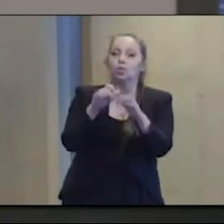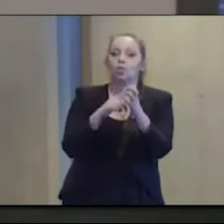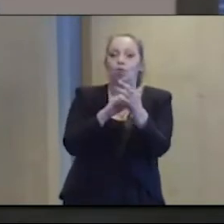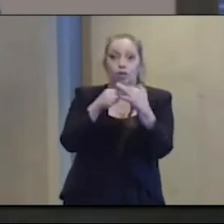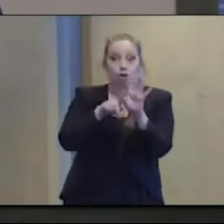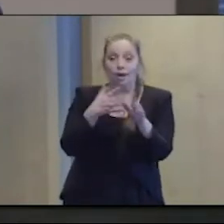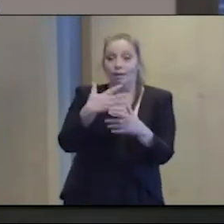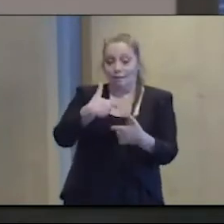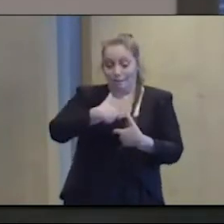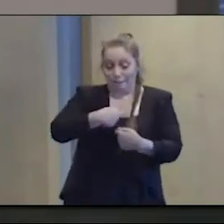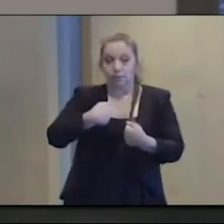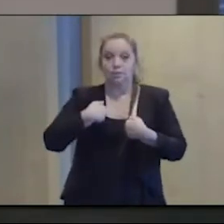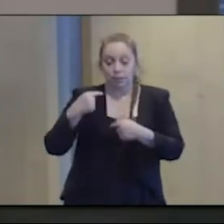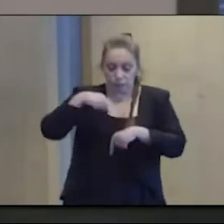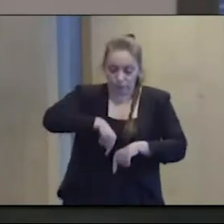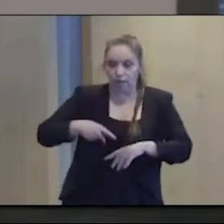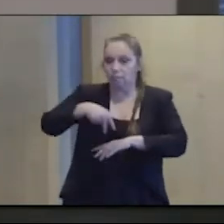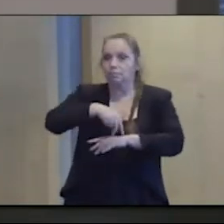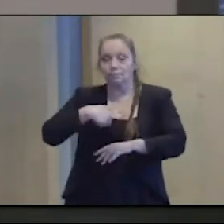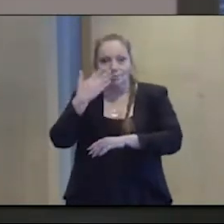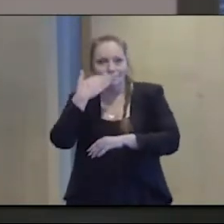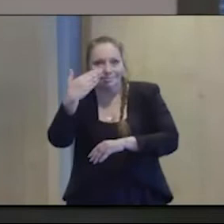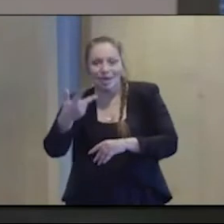asking me to speak today and hopefully today we will go